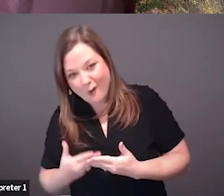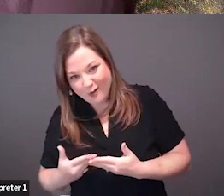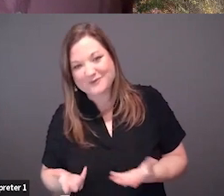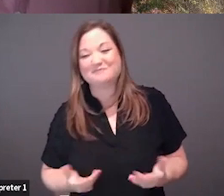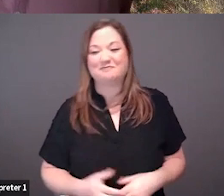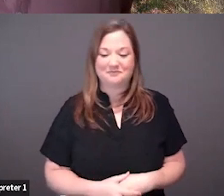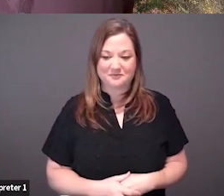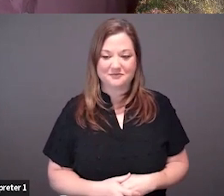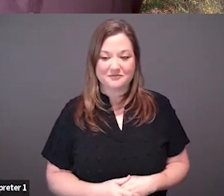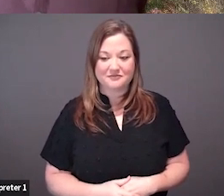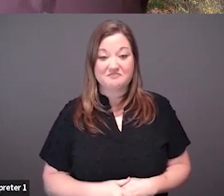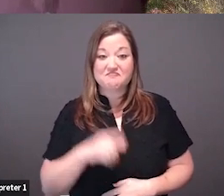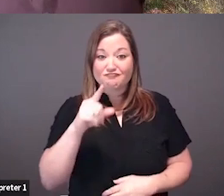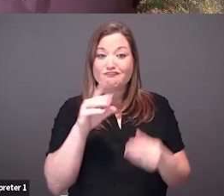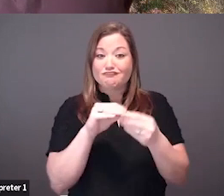A lot of what you shared really resonated with me.